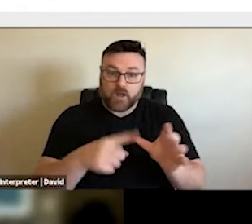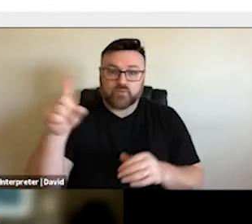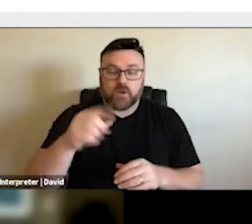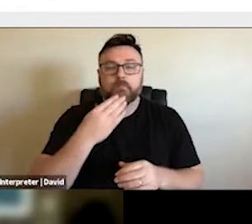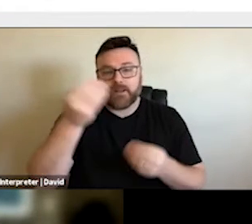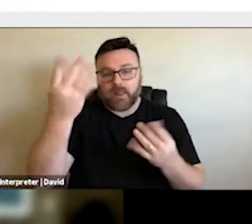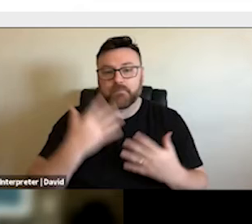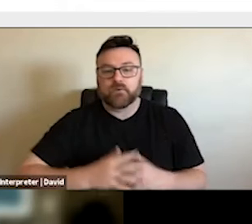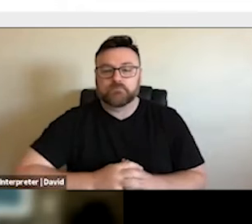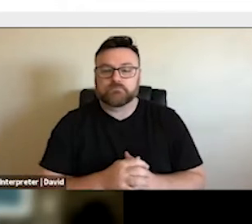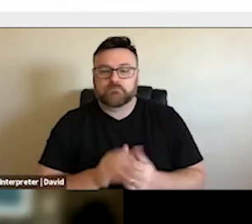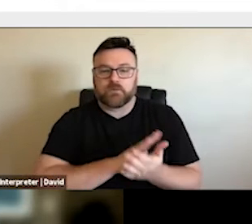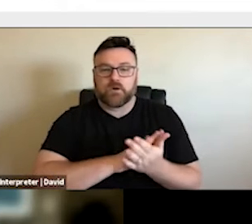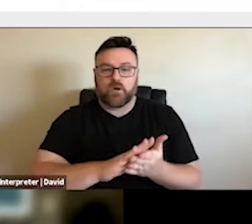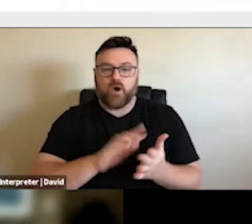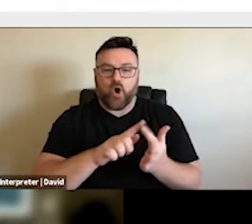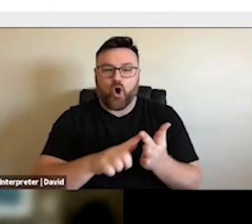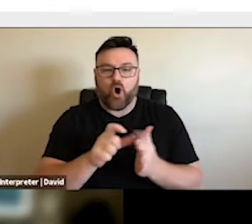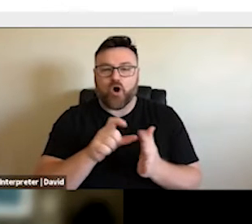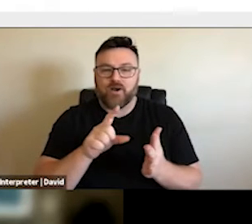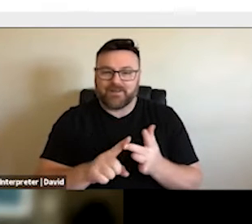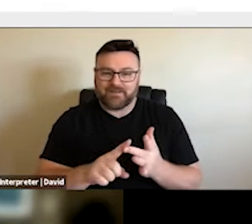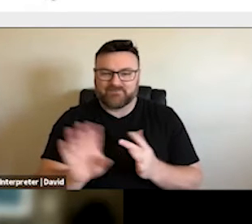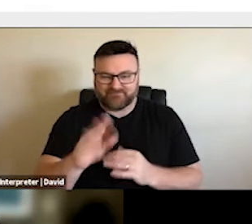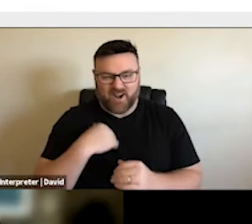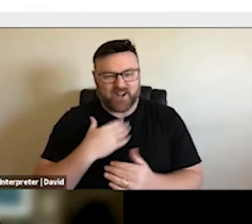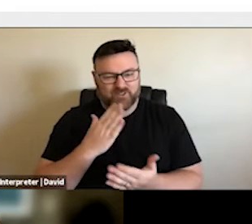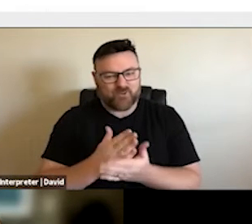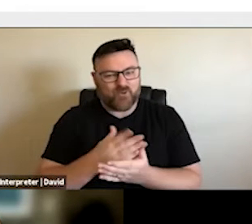I'm sure you are eager to reopen hopefully soon.